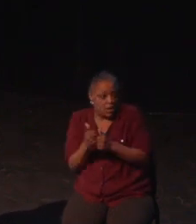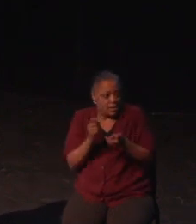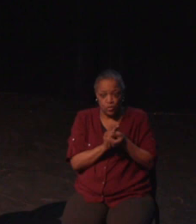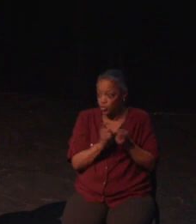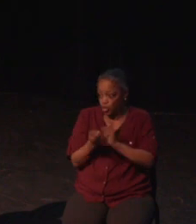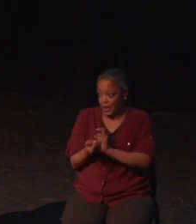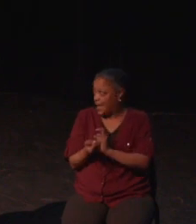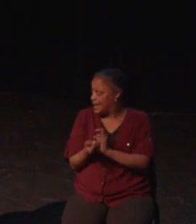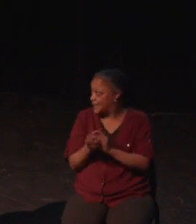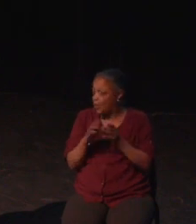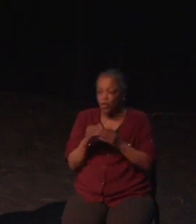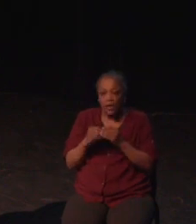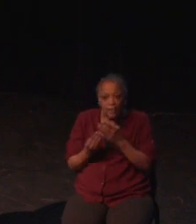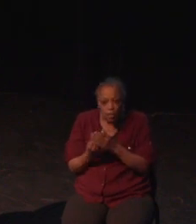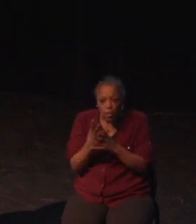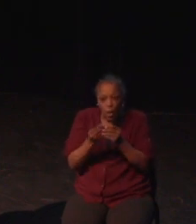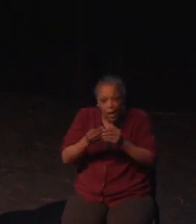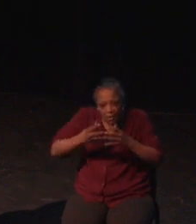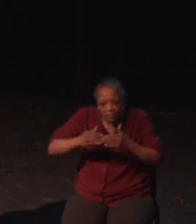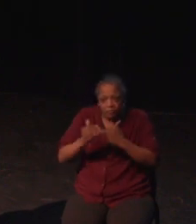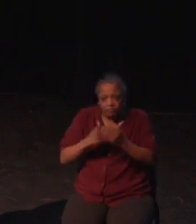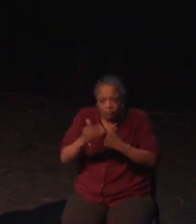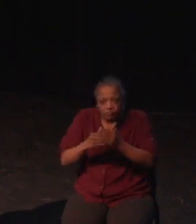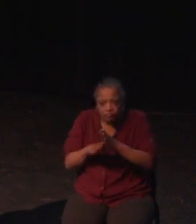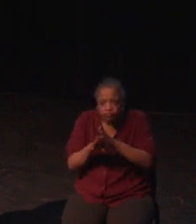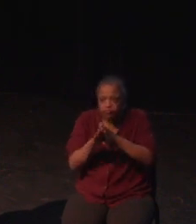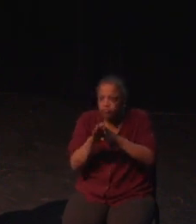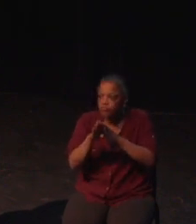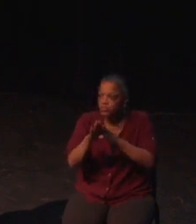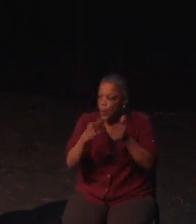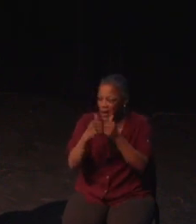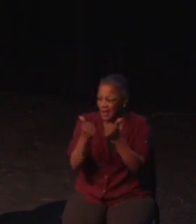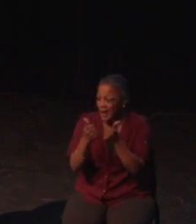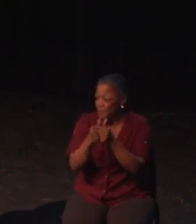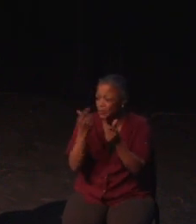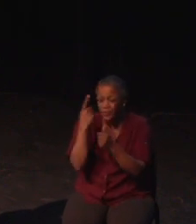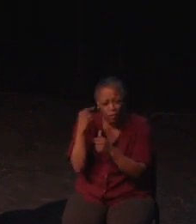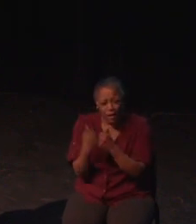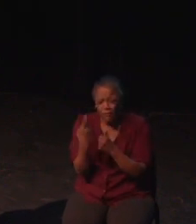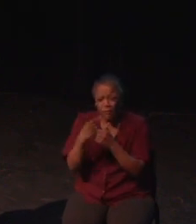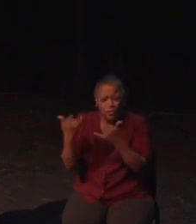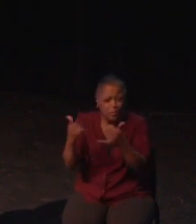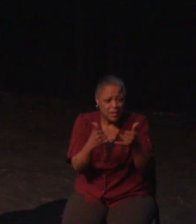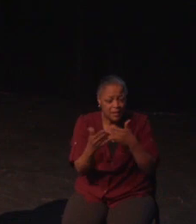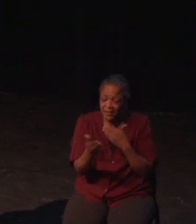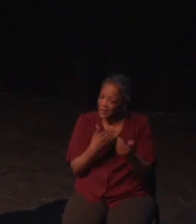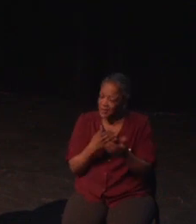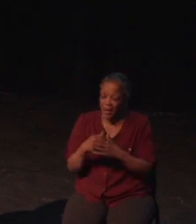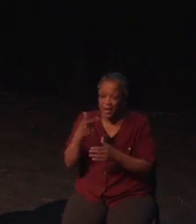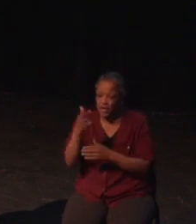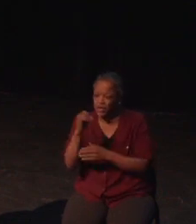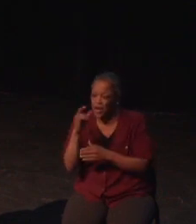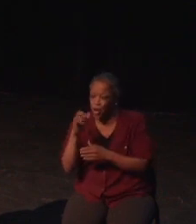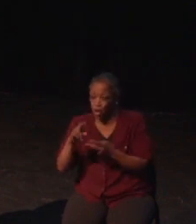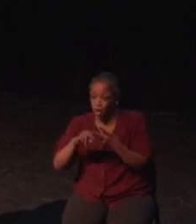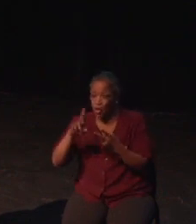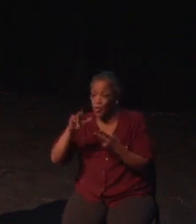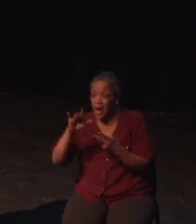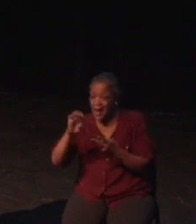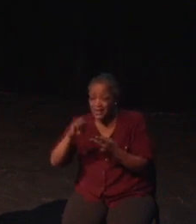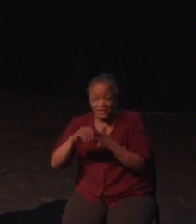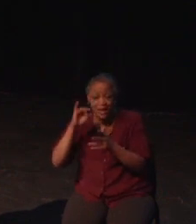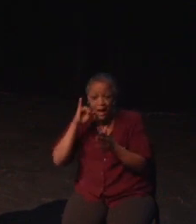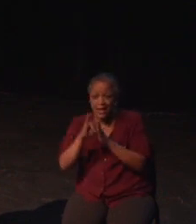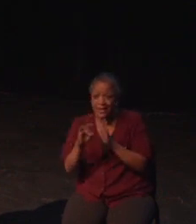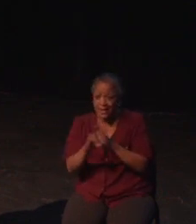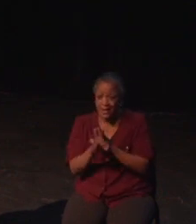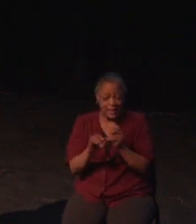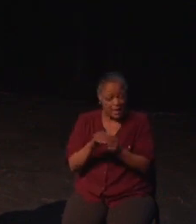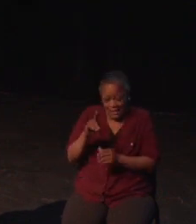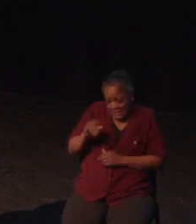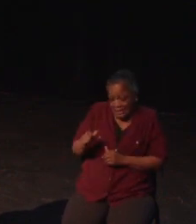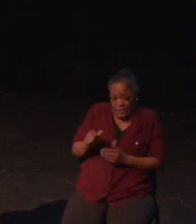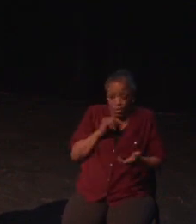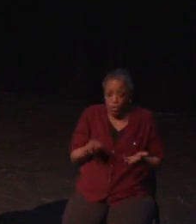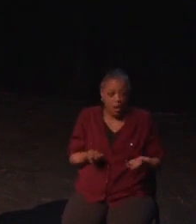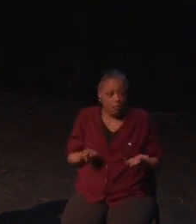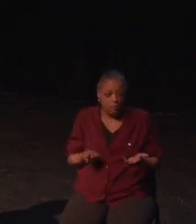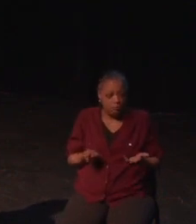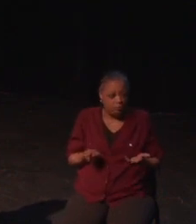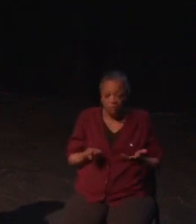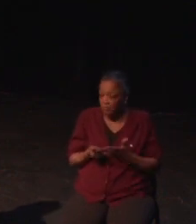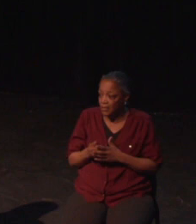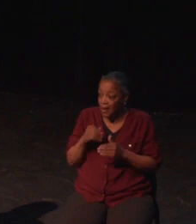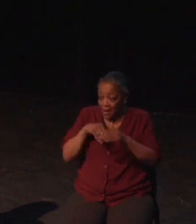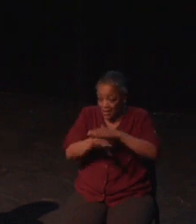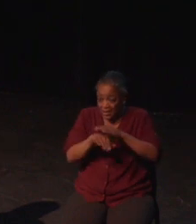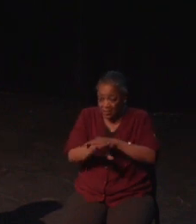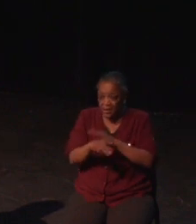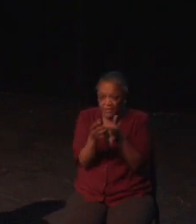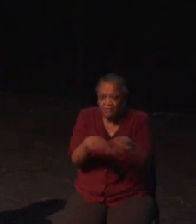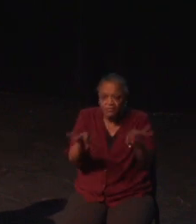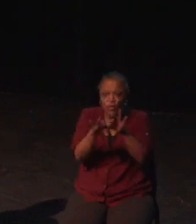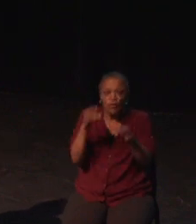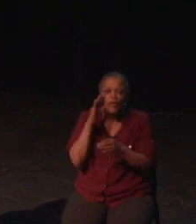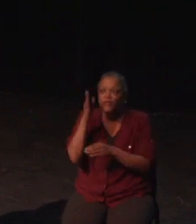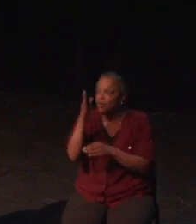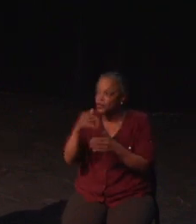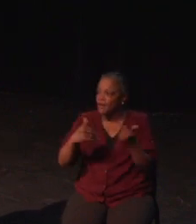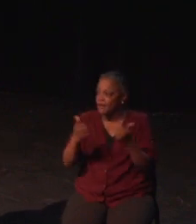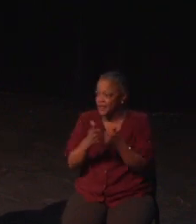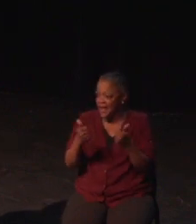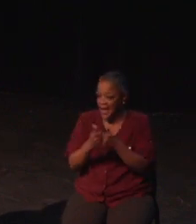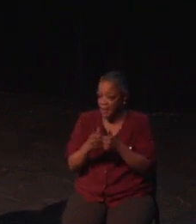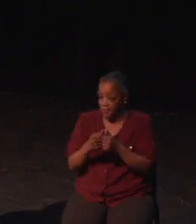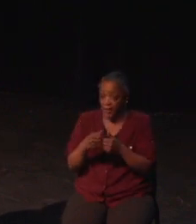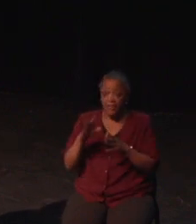I was frustrated and overwhelmed for much of Breath of the Wild due to